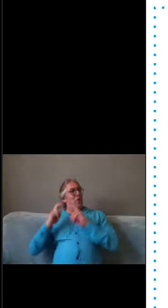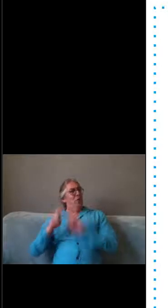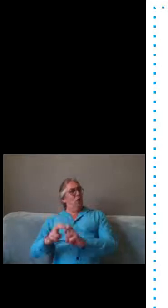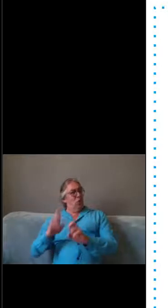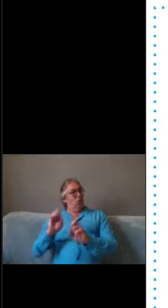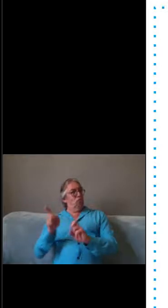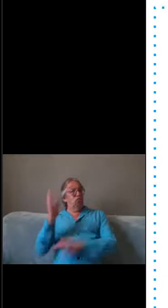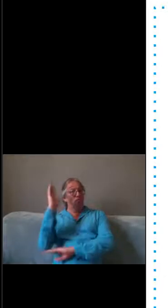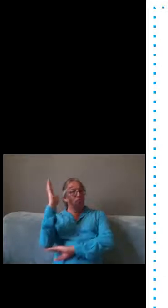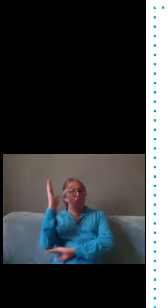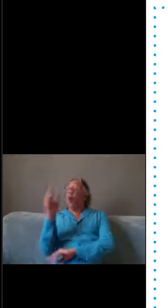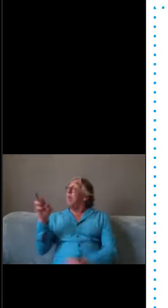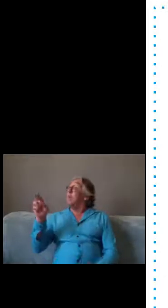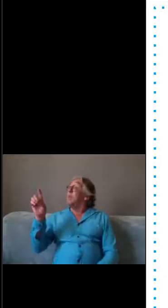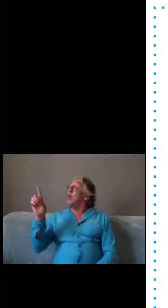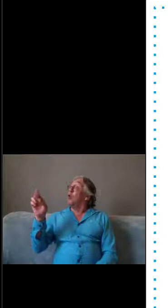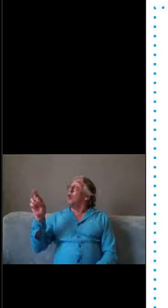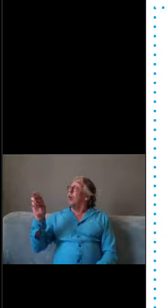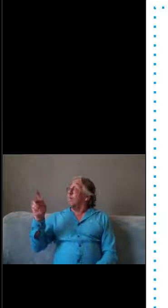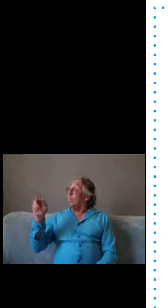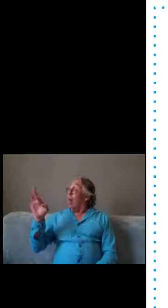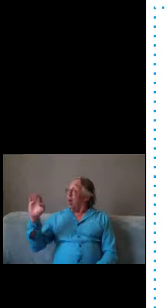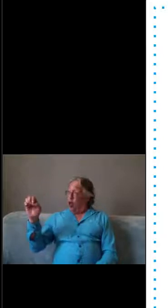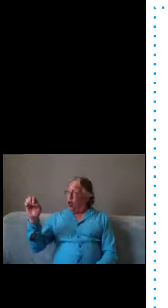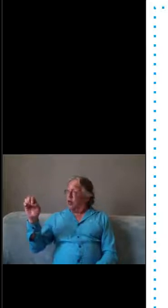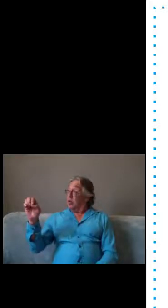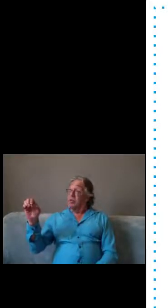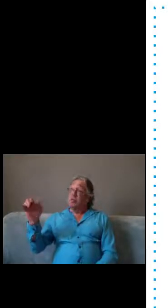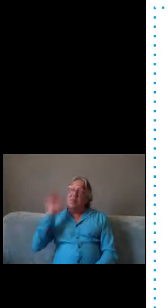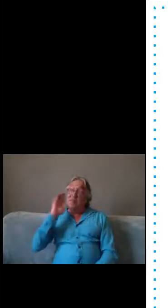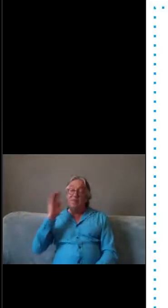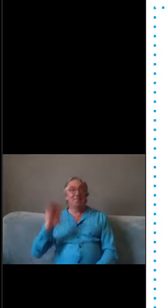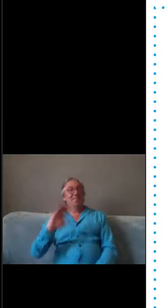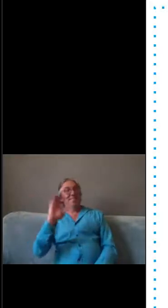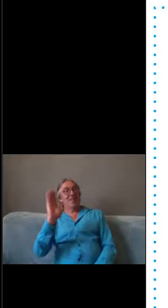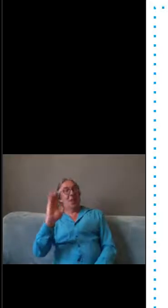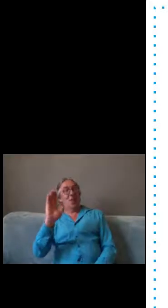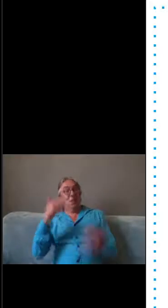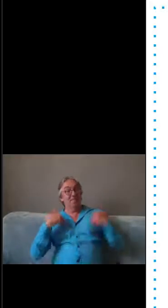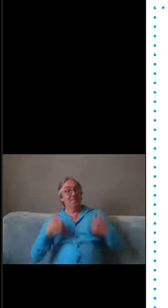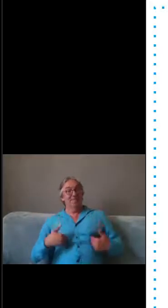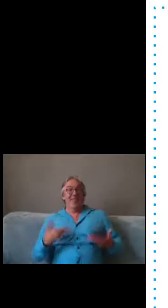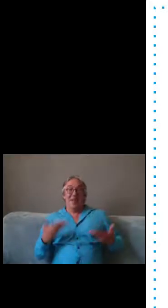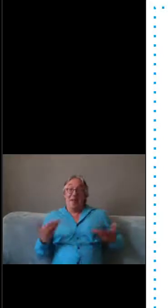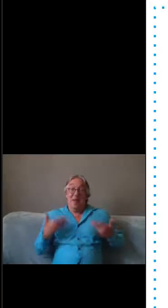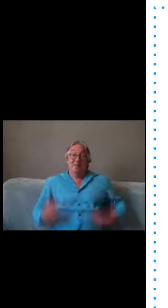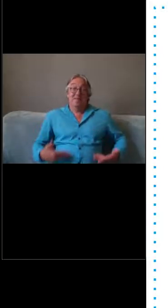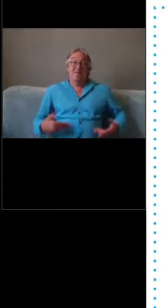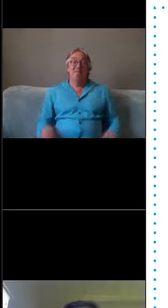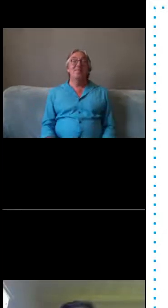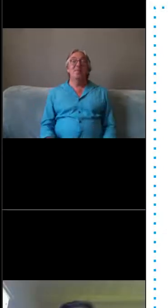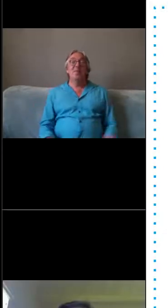in the end this is mobility of students in Europe and the inclusion of students in those programmes need to be tacked